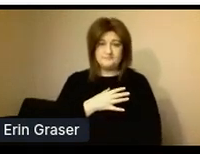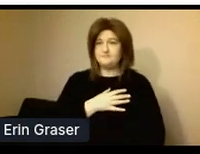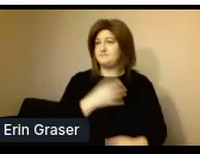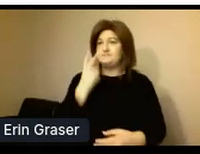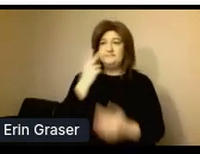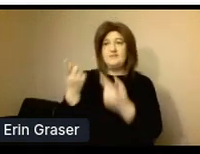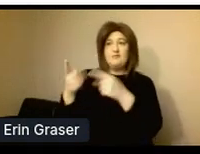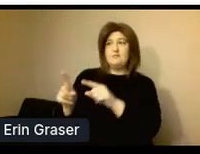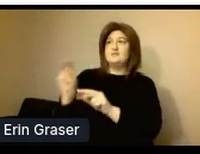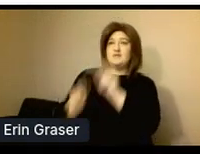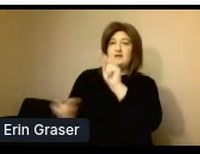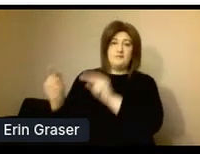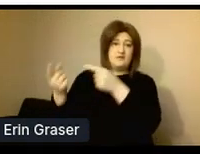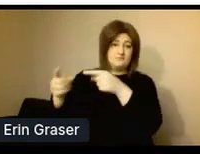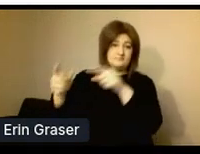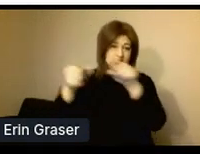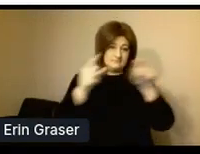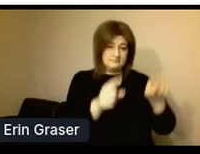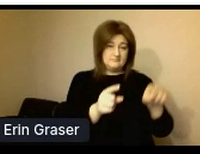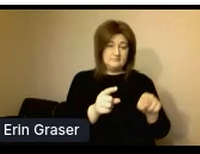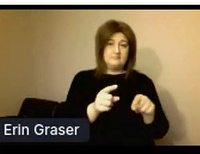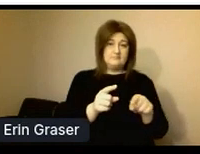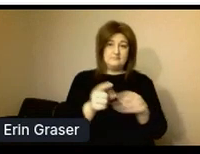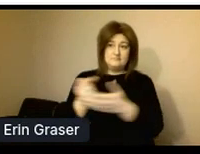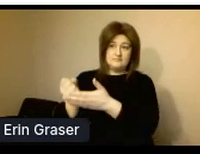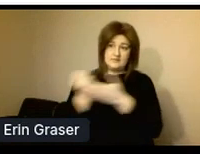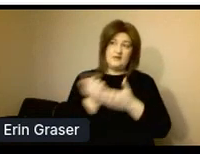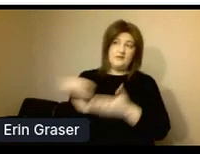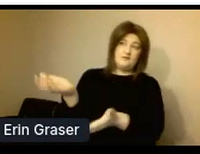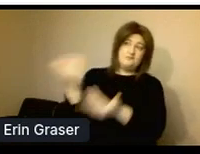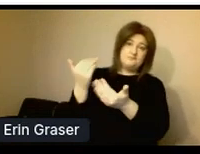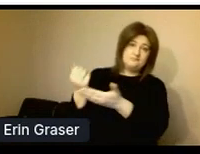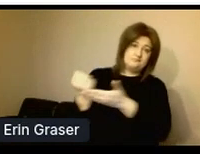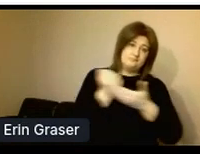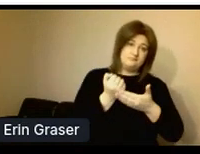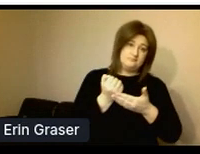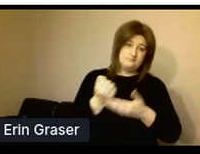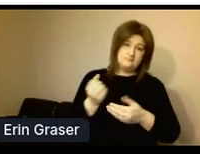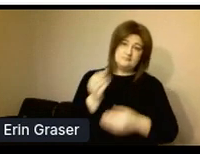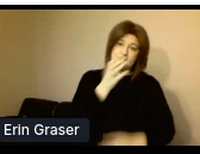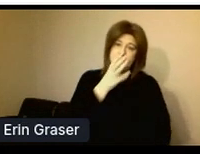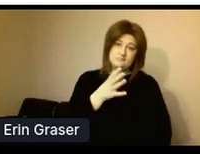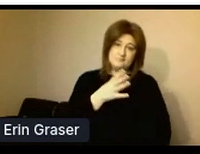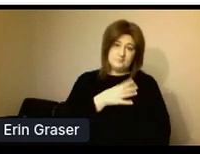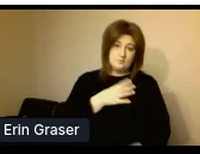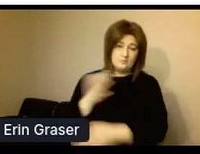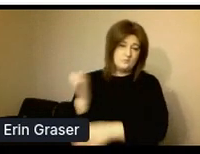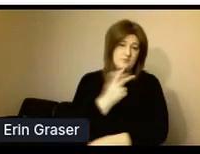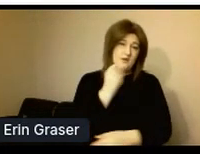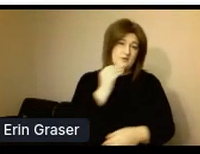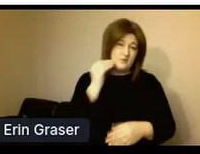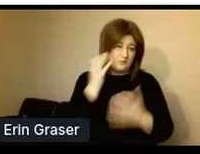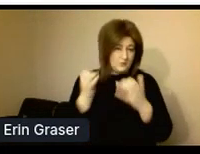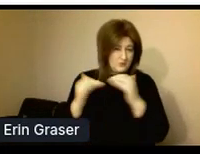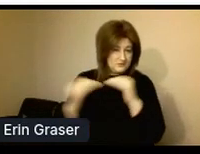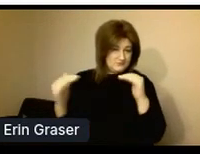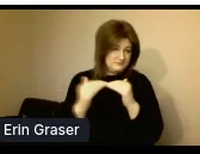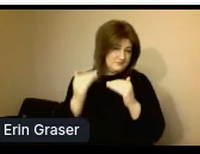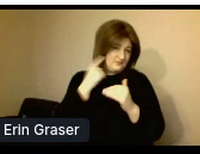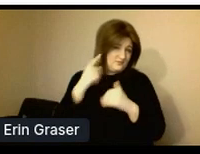are going on to help bring those women home and find justice, as well.